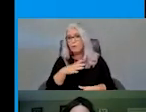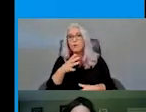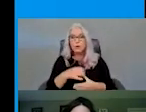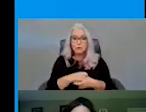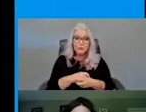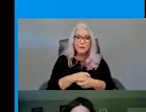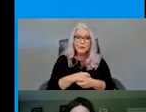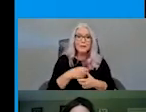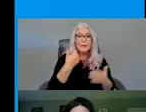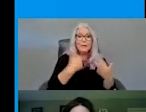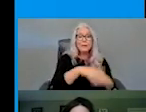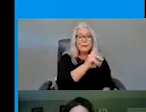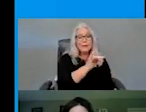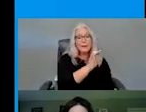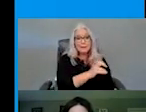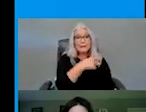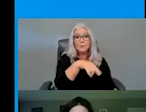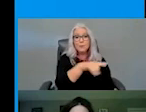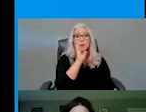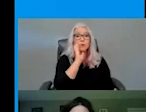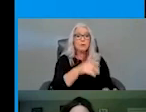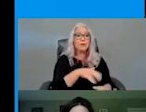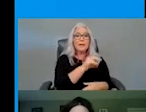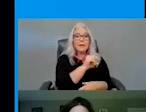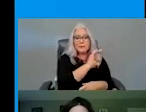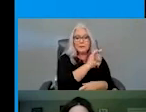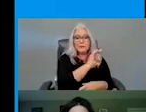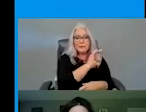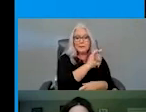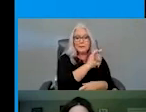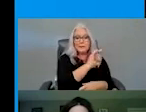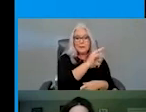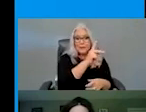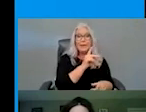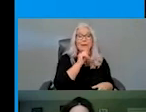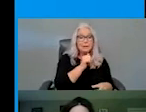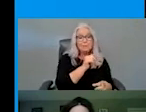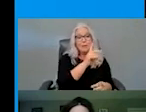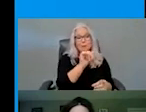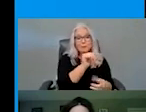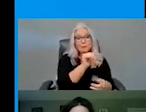Dave Whalen and I'll be starting it off. We have a green screen